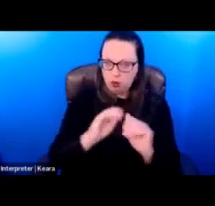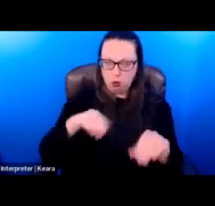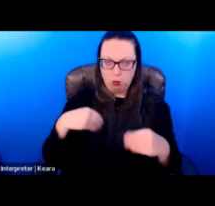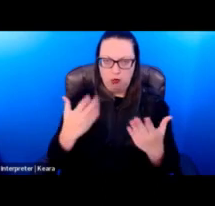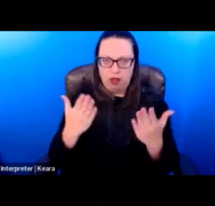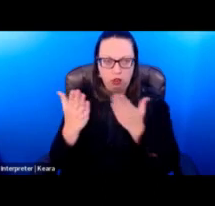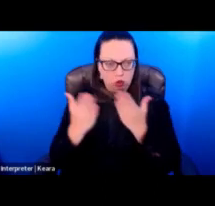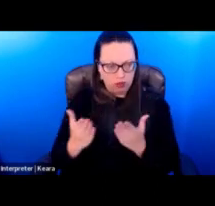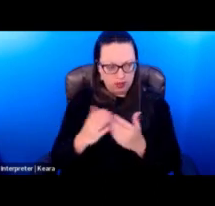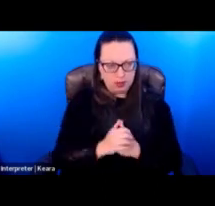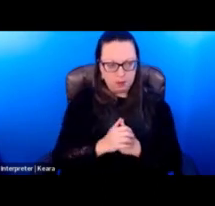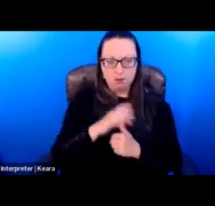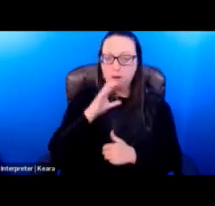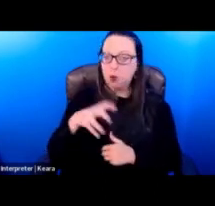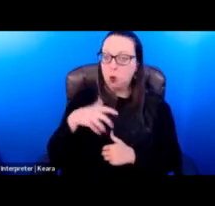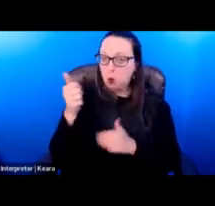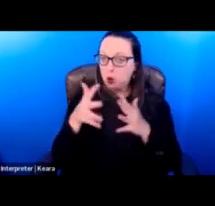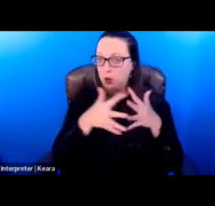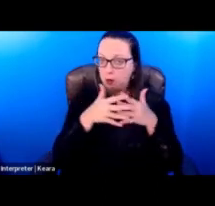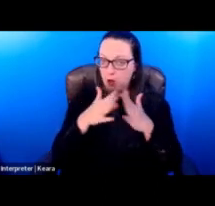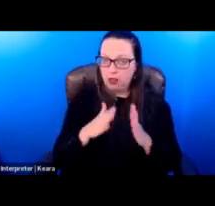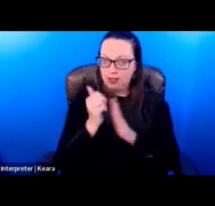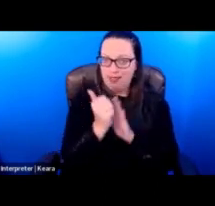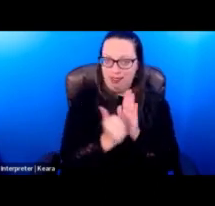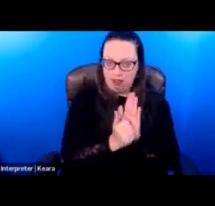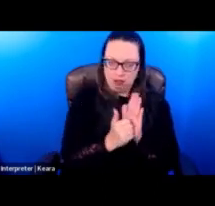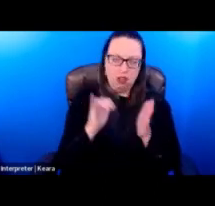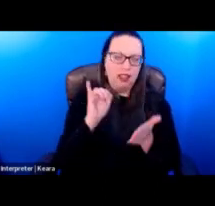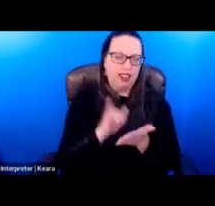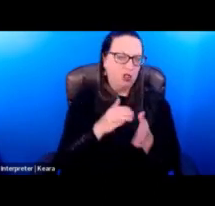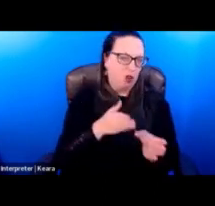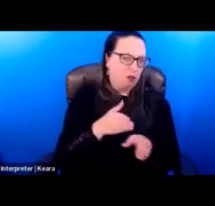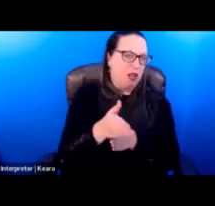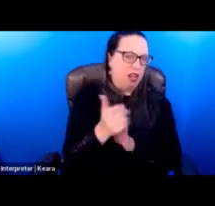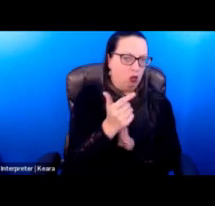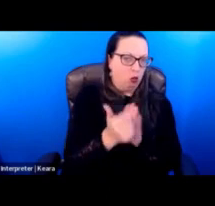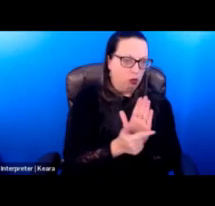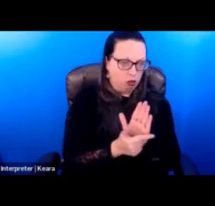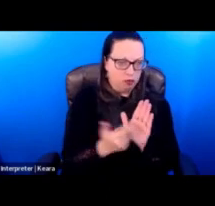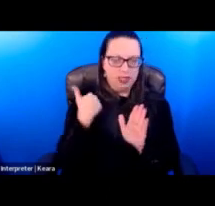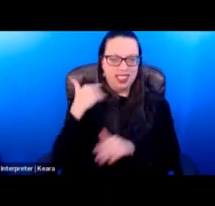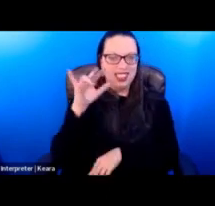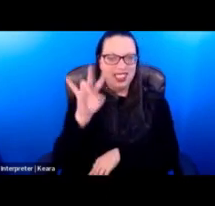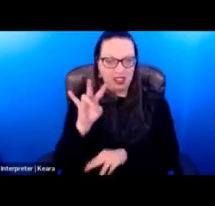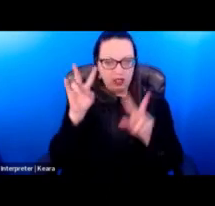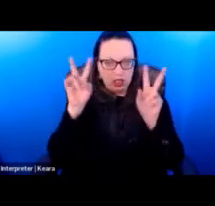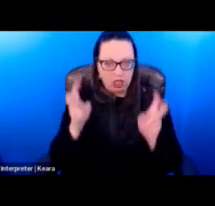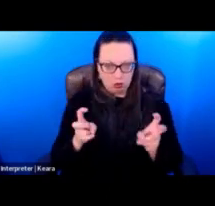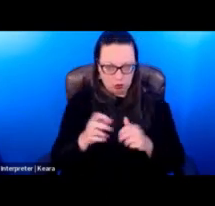the Older Americans Act, which is our primary piece of legislation has seven titles, and I'm going to cover them to